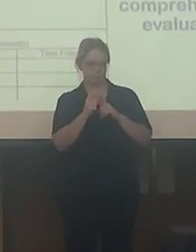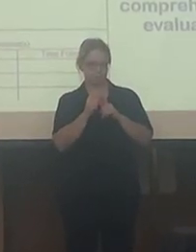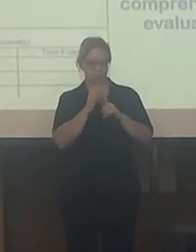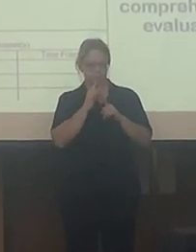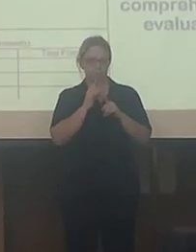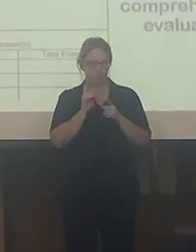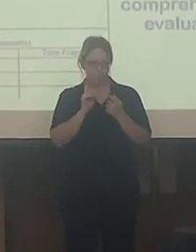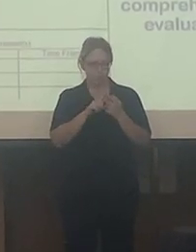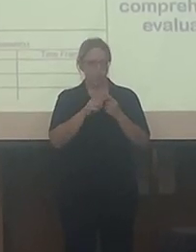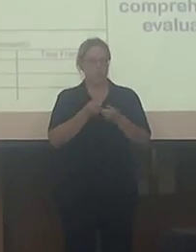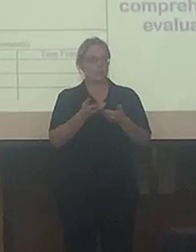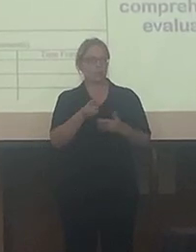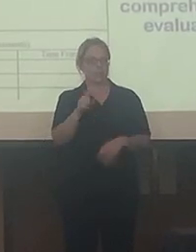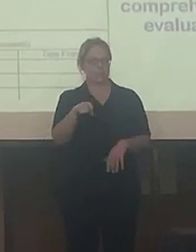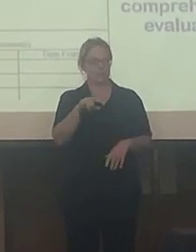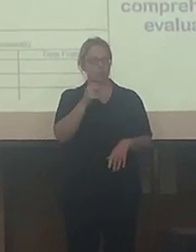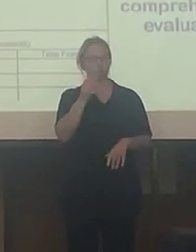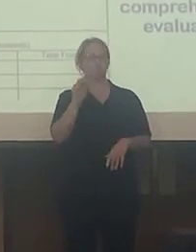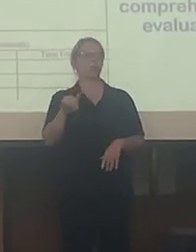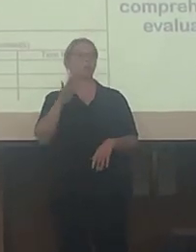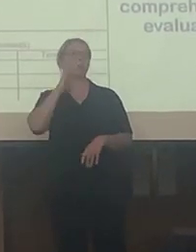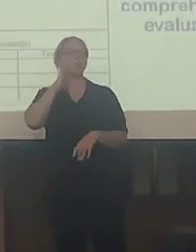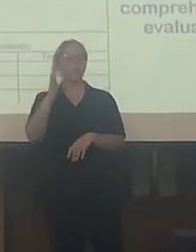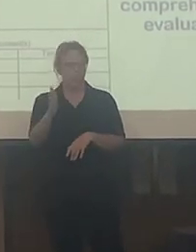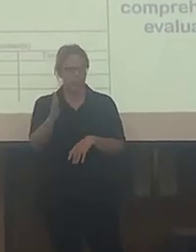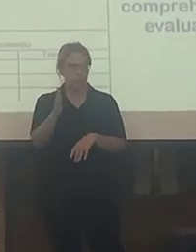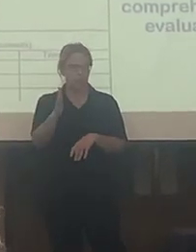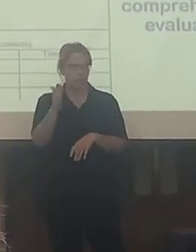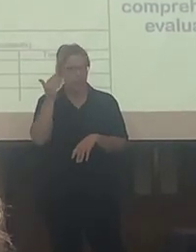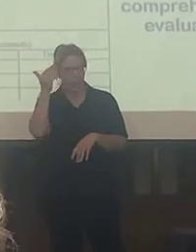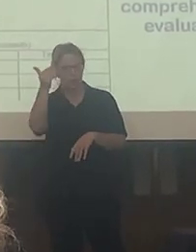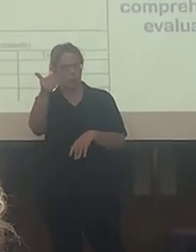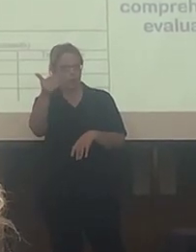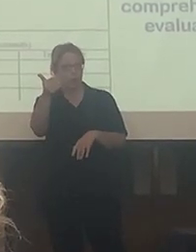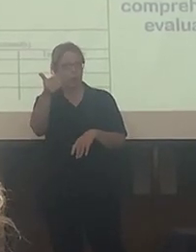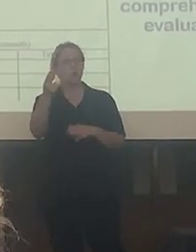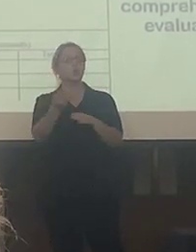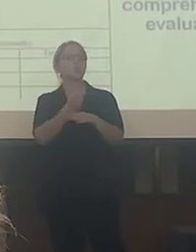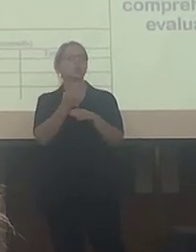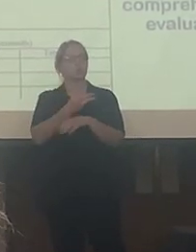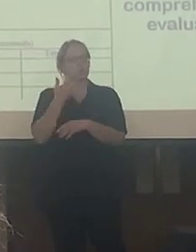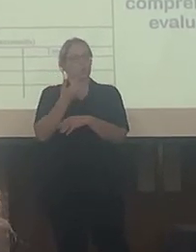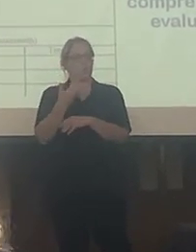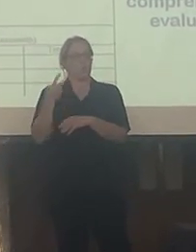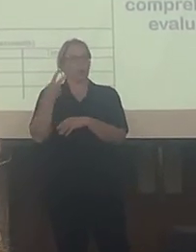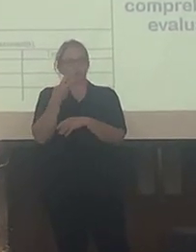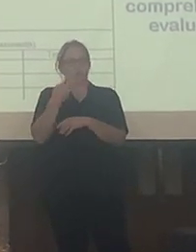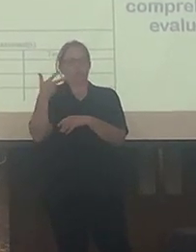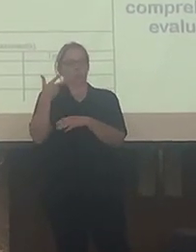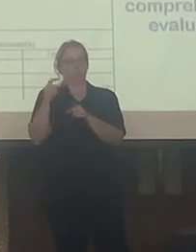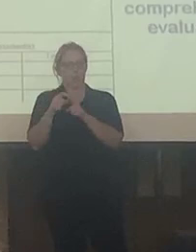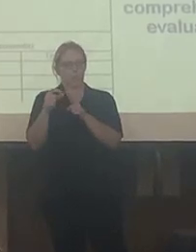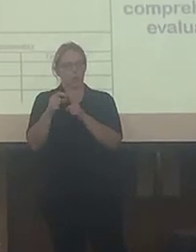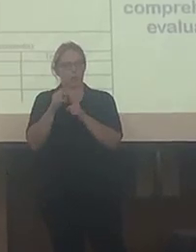express his needs johnny will use two or three word utterances to express his wants and needs